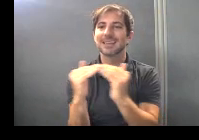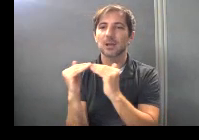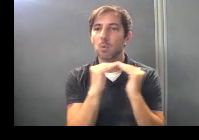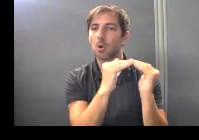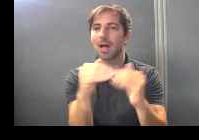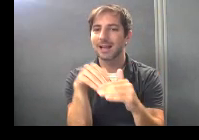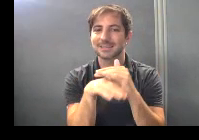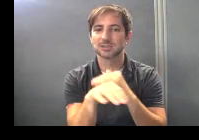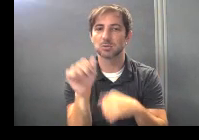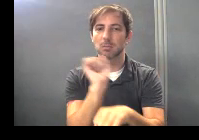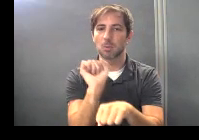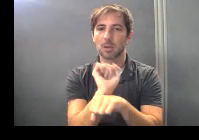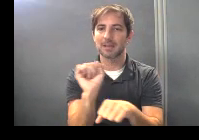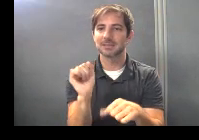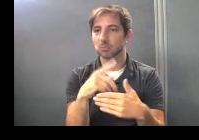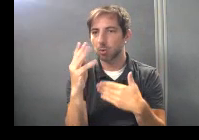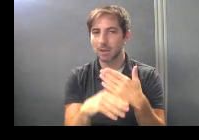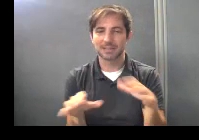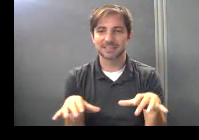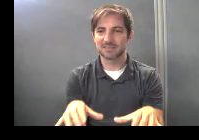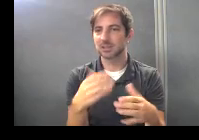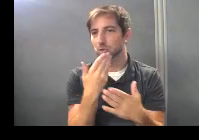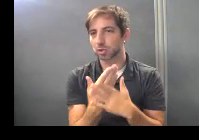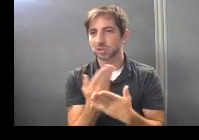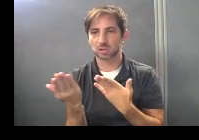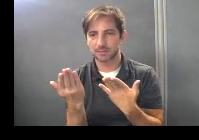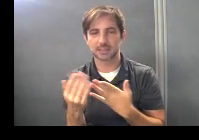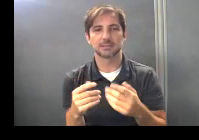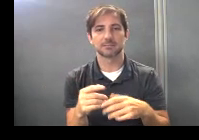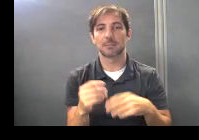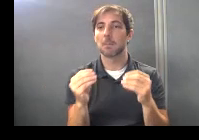SERVICES. TO GET MORE SPECIFIC ABOUT THE TWO LAWS, SECTION